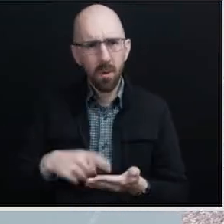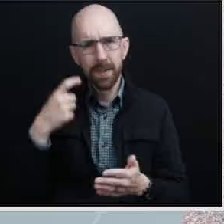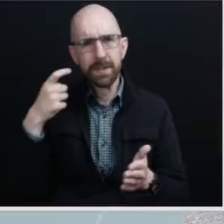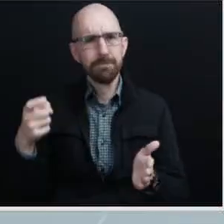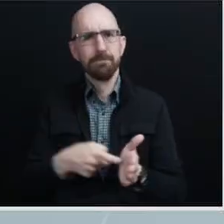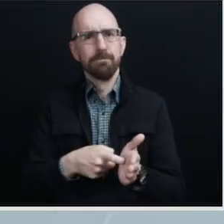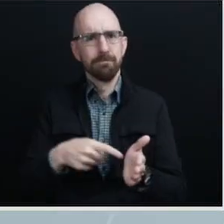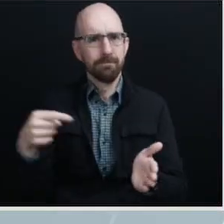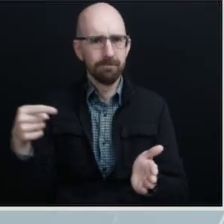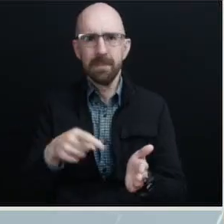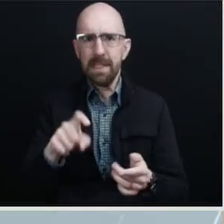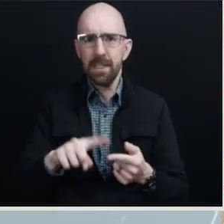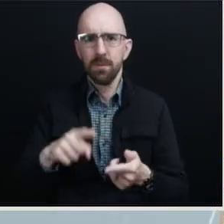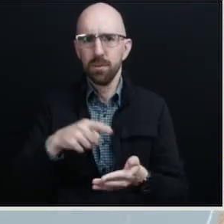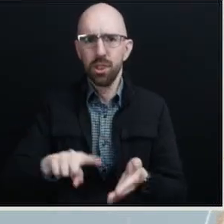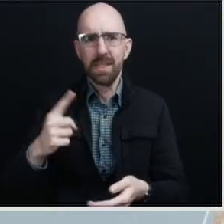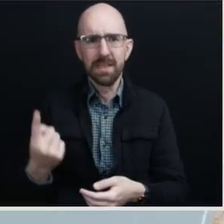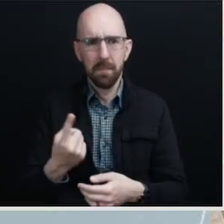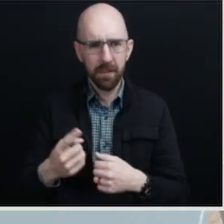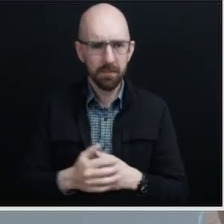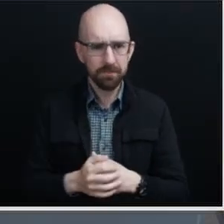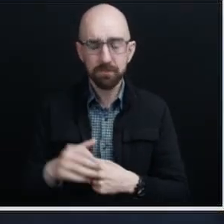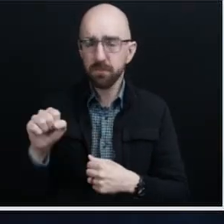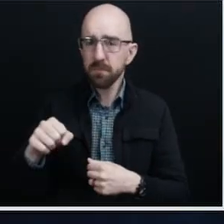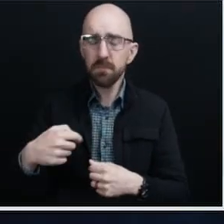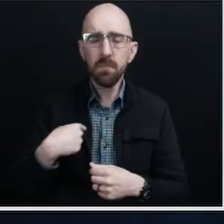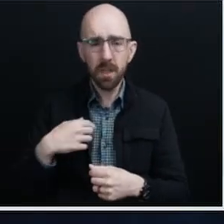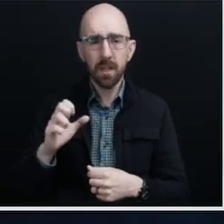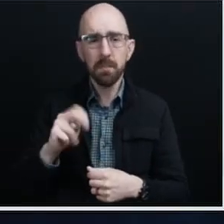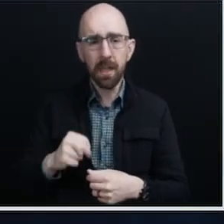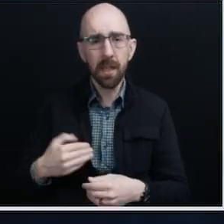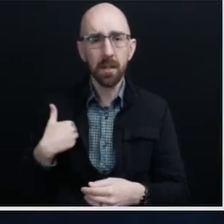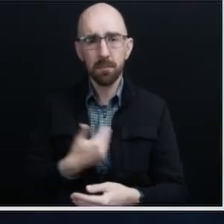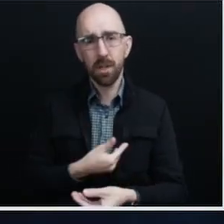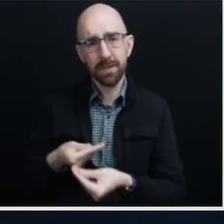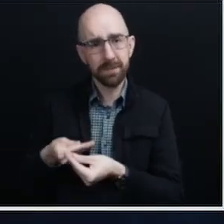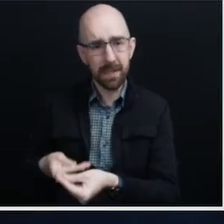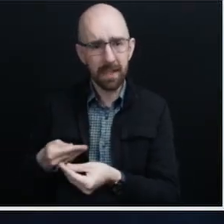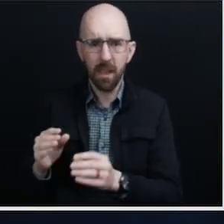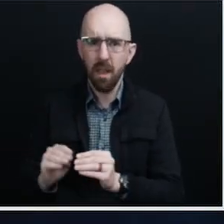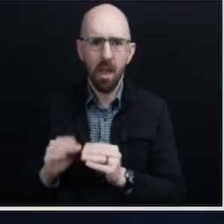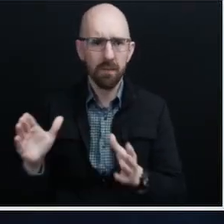to get something checked out? Yeah. So, I had been breastfeeding and obviously like there's a lot of